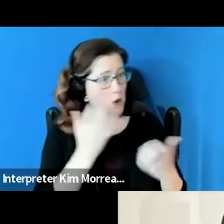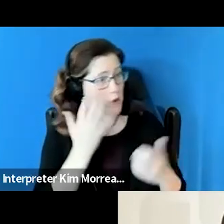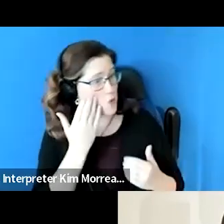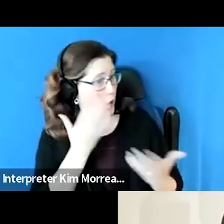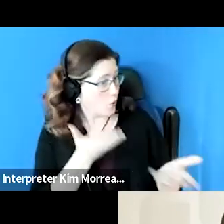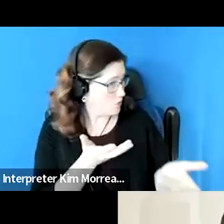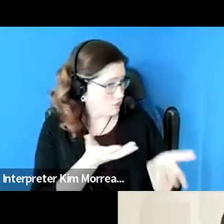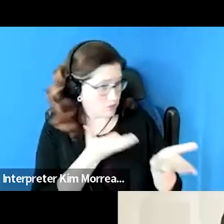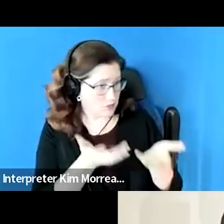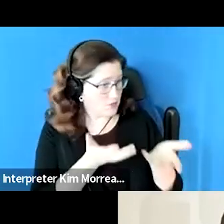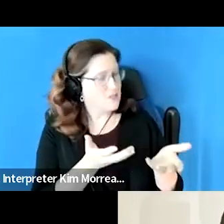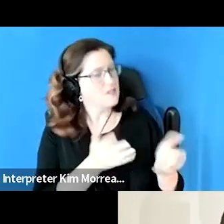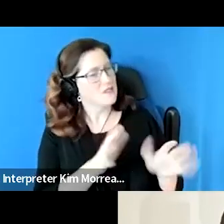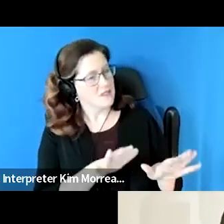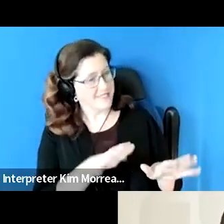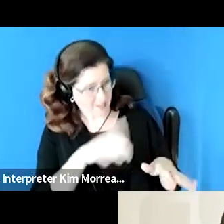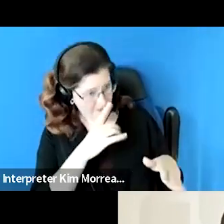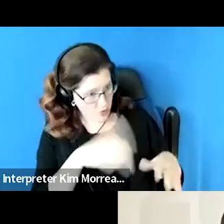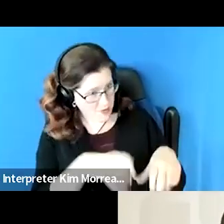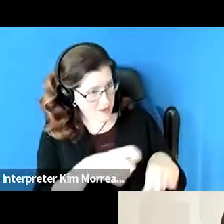like take some time, if you've taken some time today